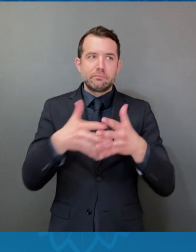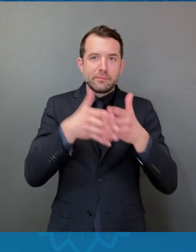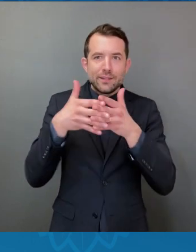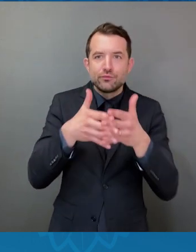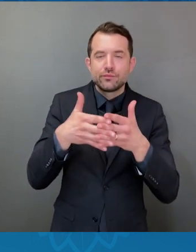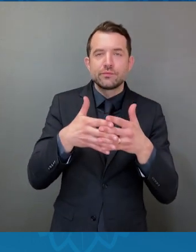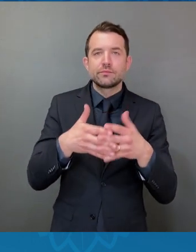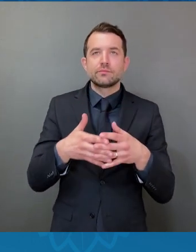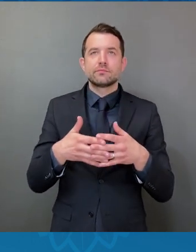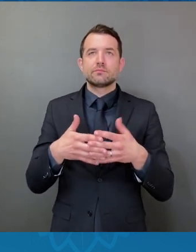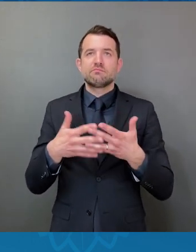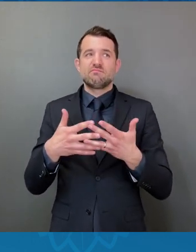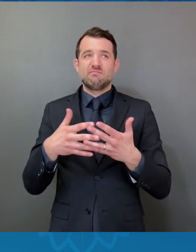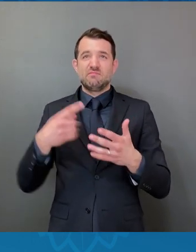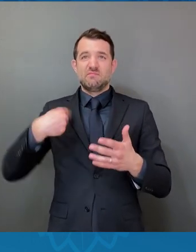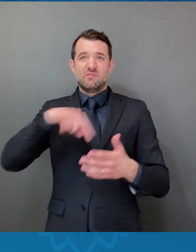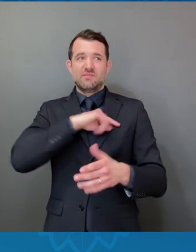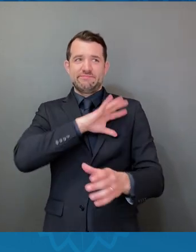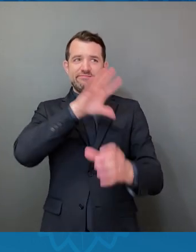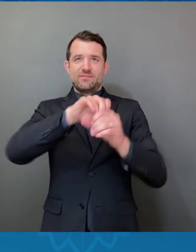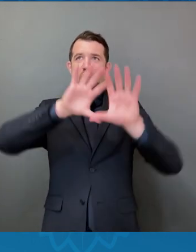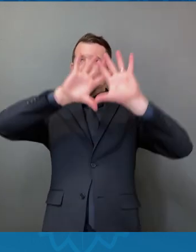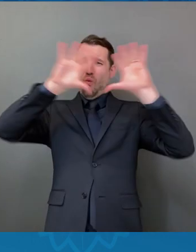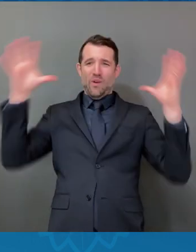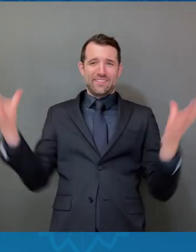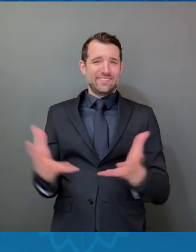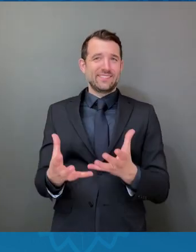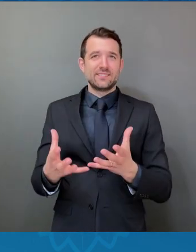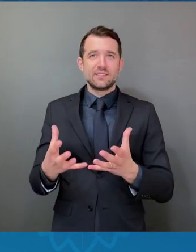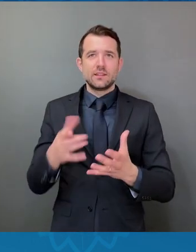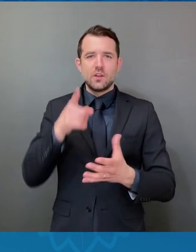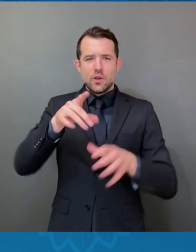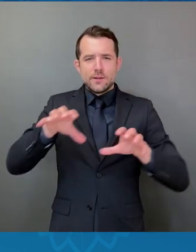And you all are doing the work on the ground every day, and I can't thank you enough. Take care.